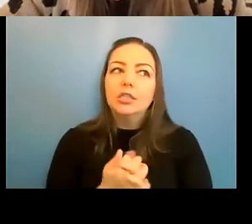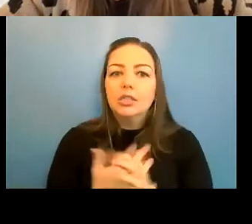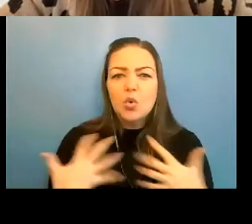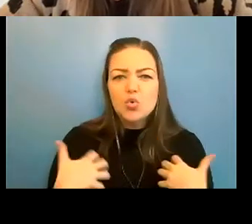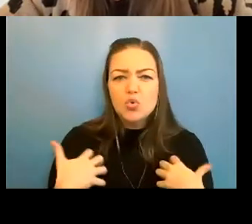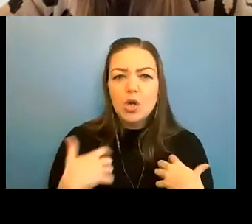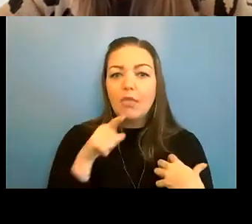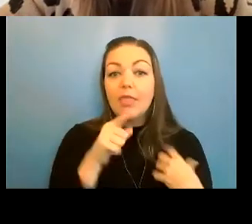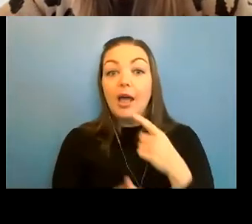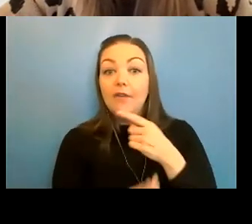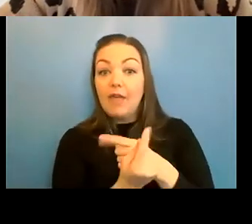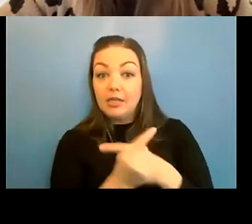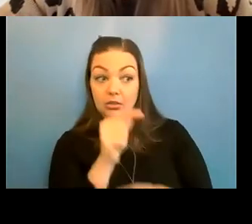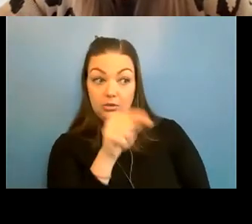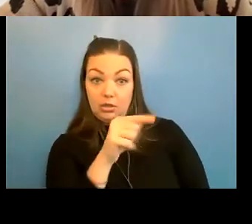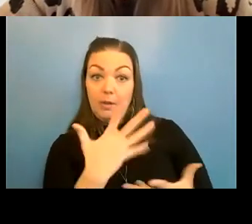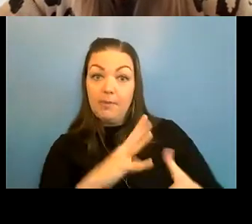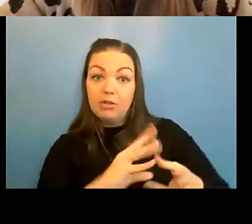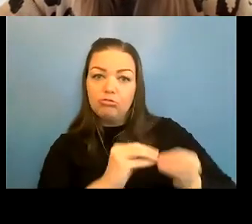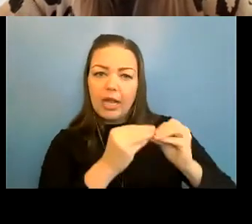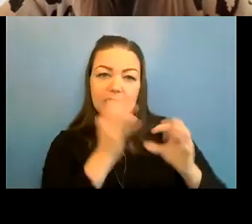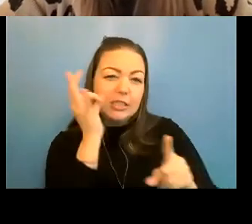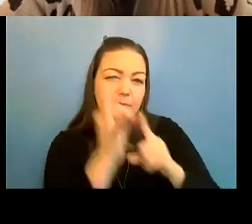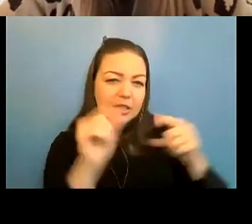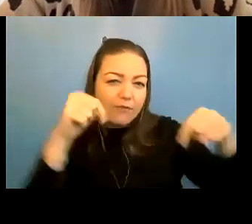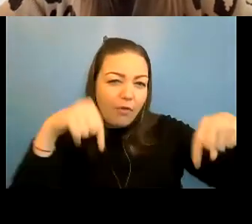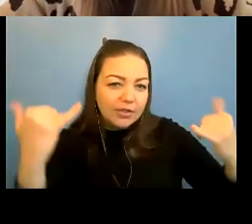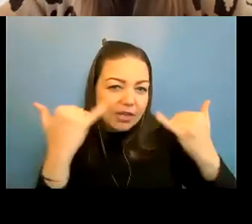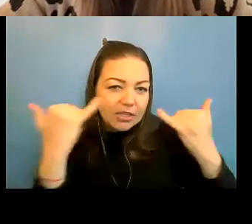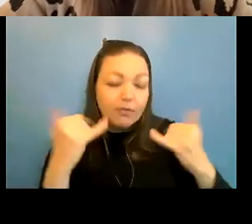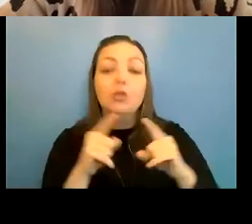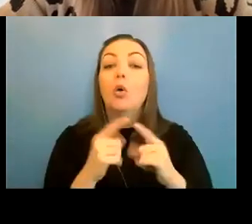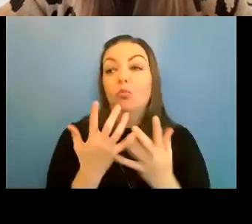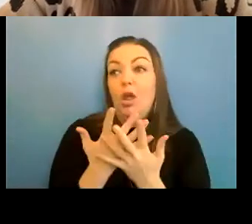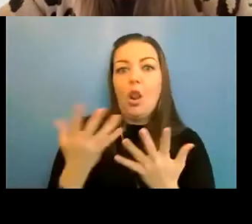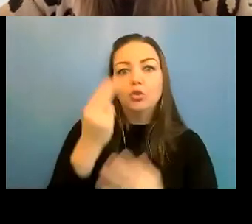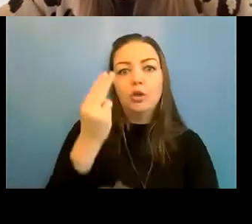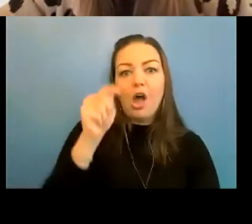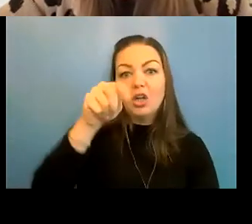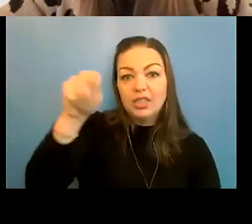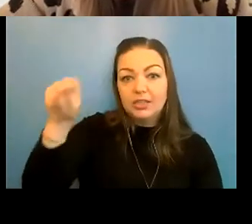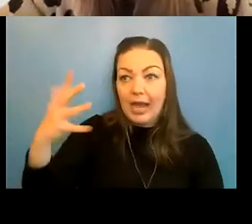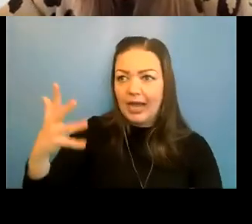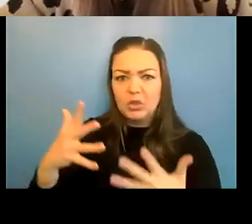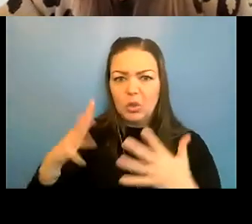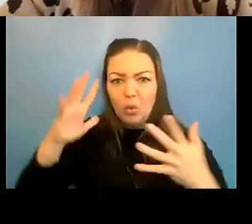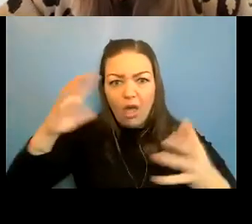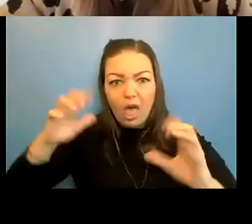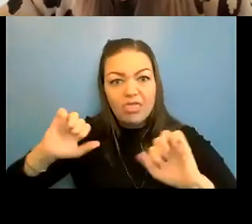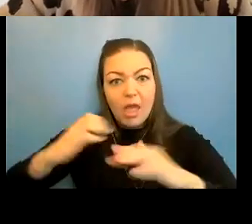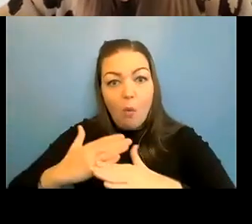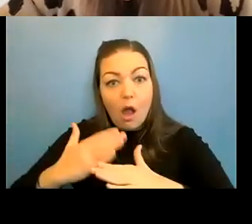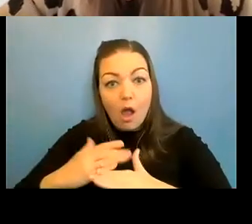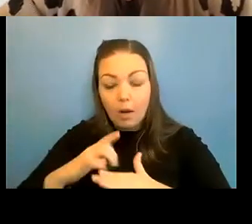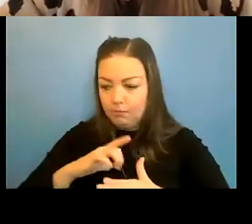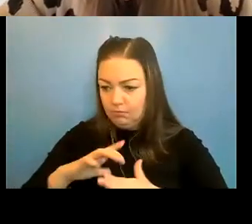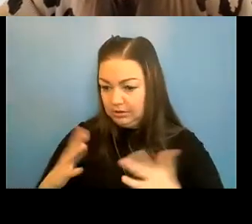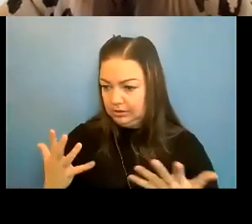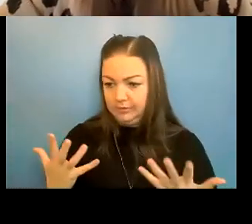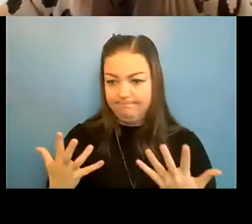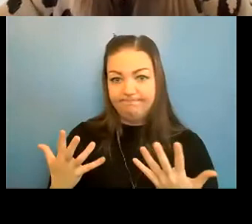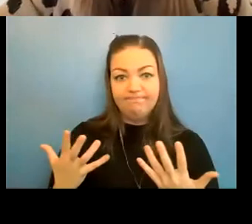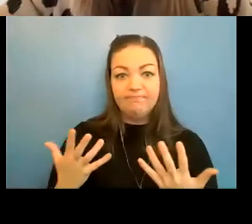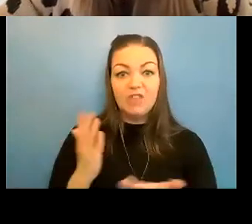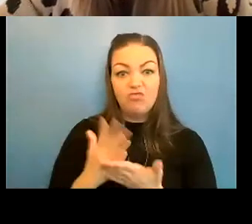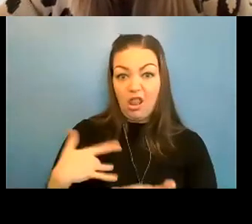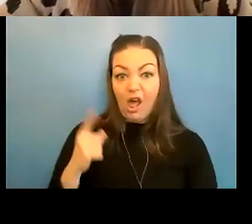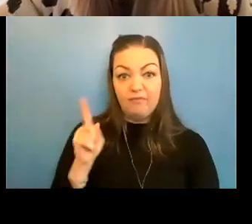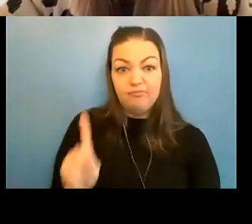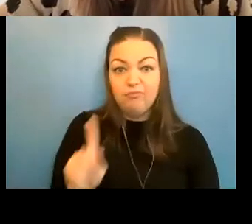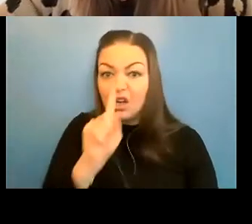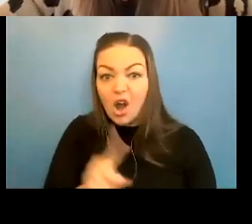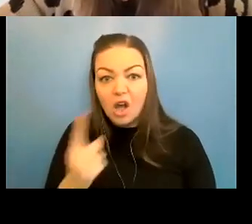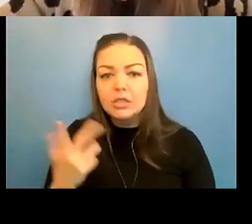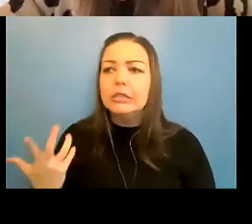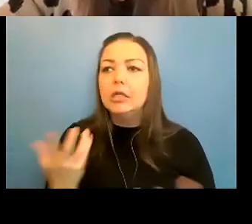connected. Individually, I'm excited about so much. I'm really looking forward to the events that have been created bespoke for the Festival this year, so lots of artists obviously